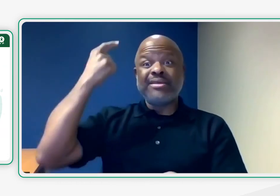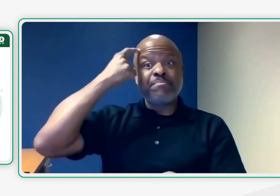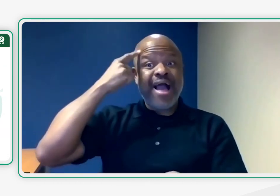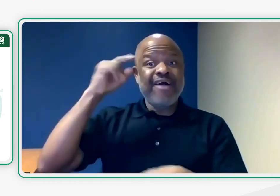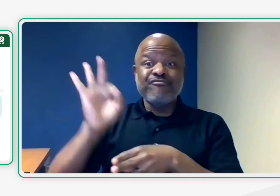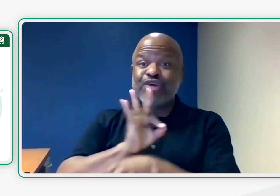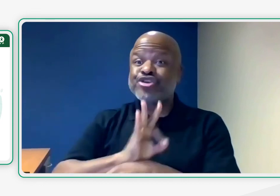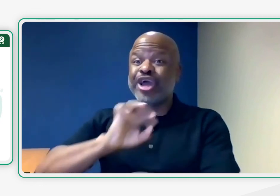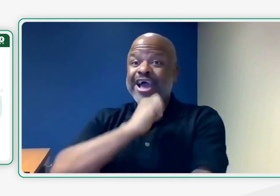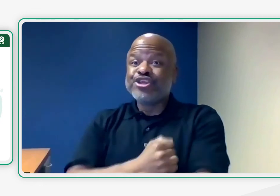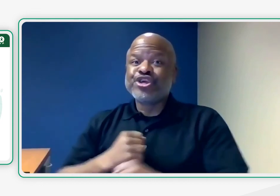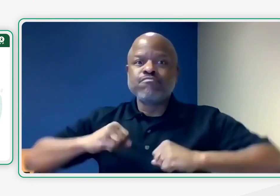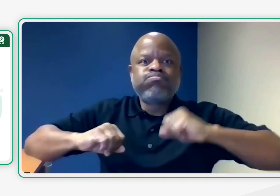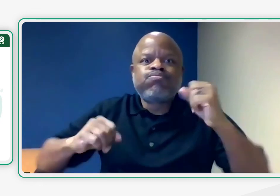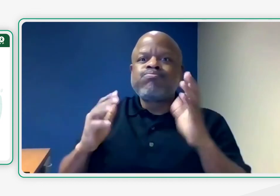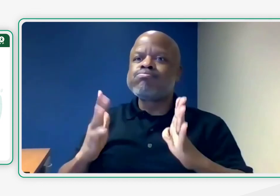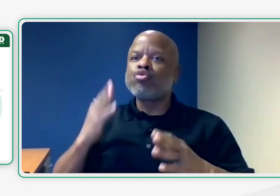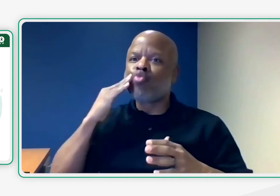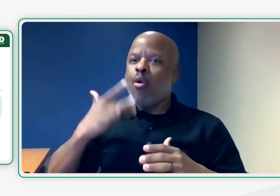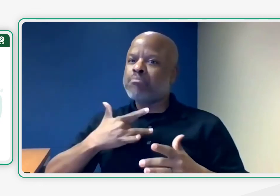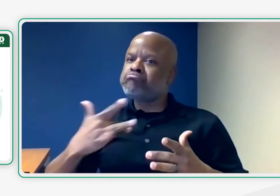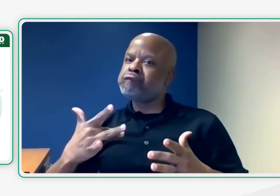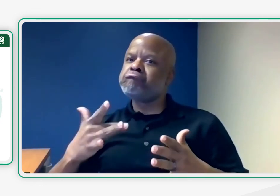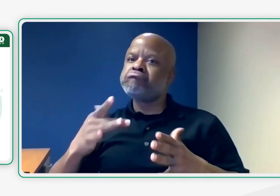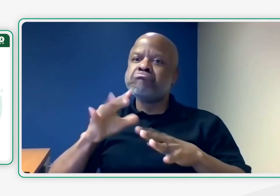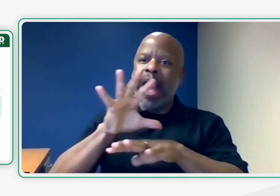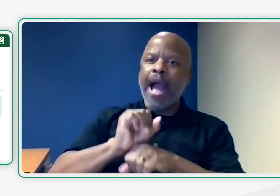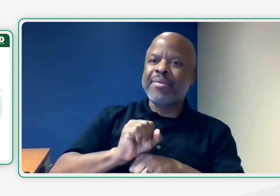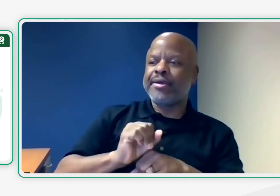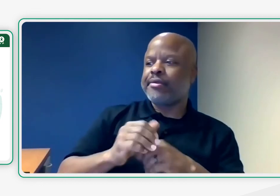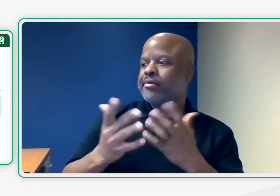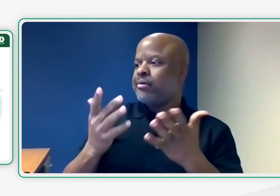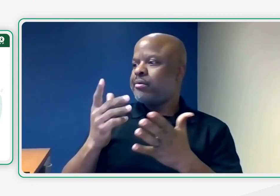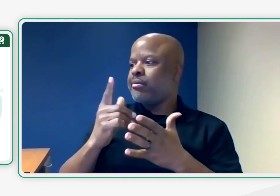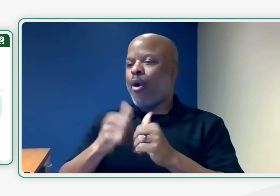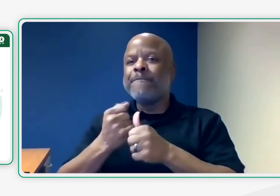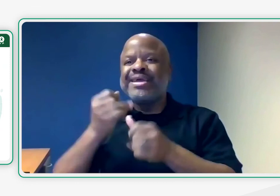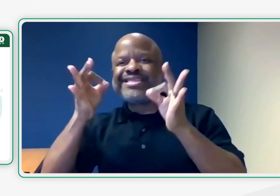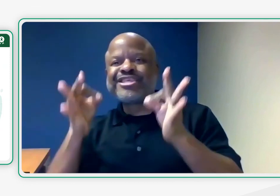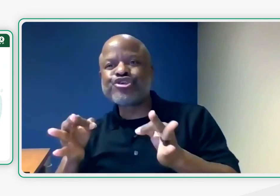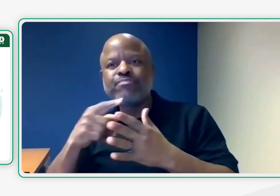middle of the week, 1pm on Wednesdays, because my cognitive function is at its peak at that point.